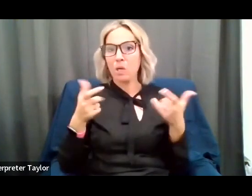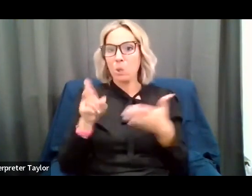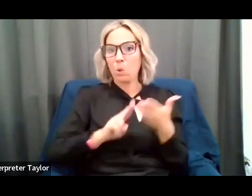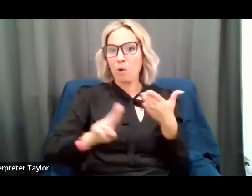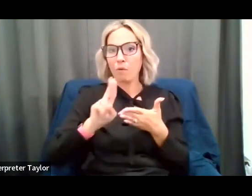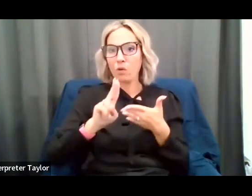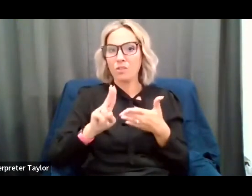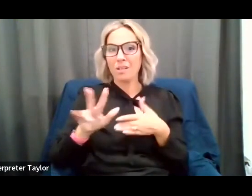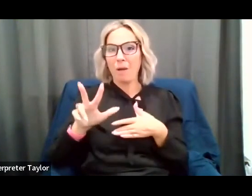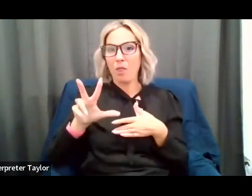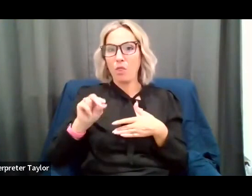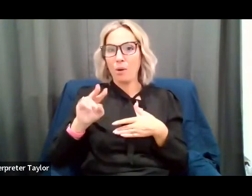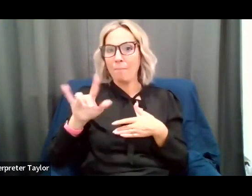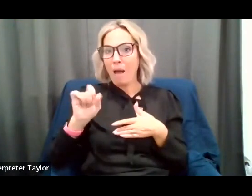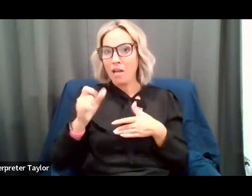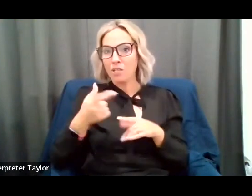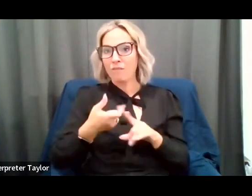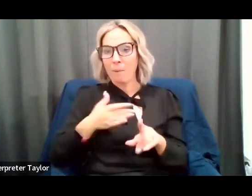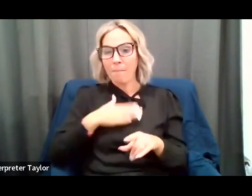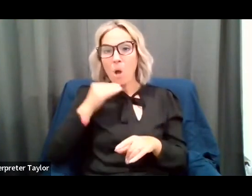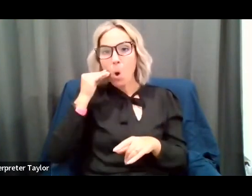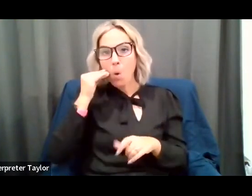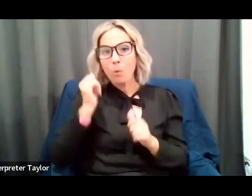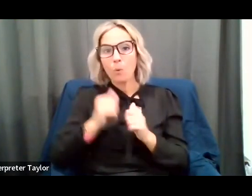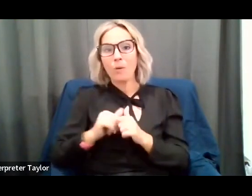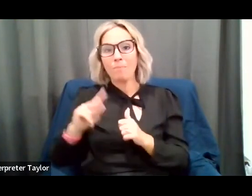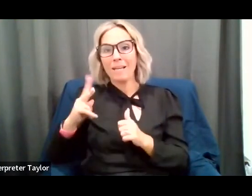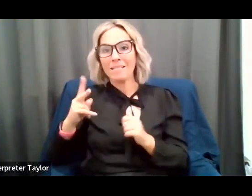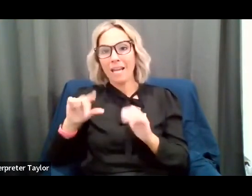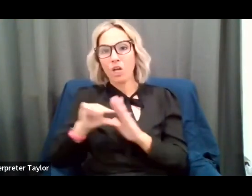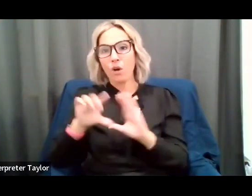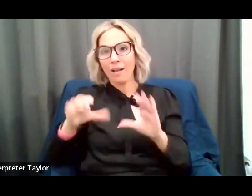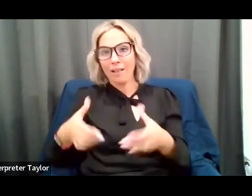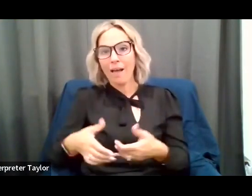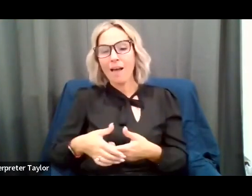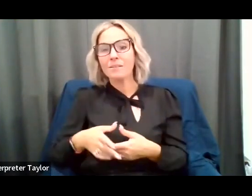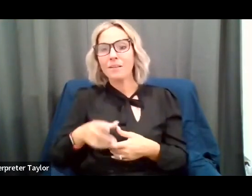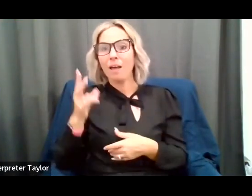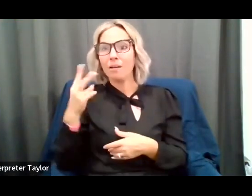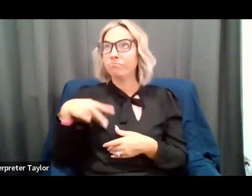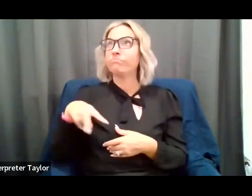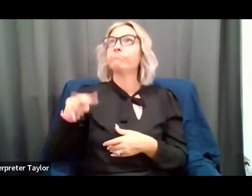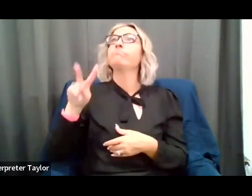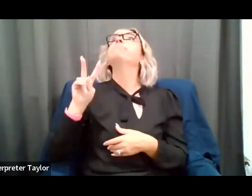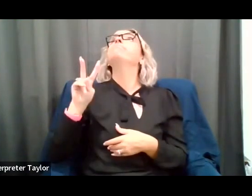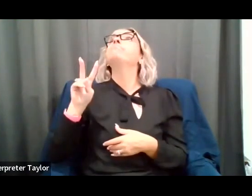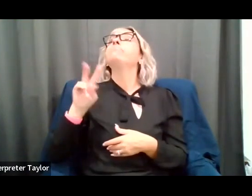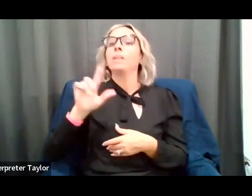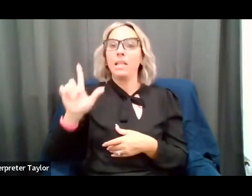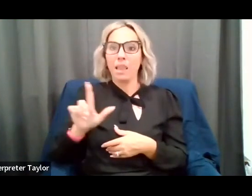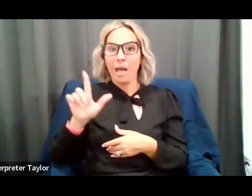about 30 miles from my home with my second grade class. And I looked up at the ceiling of the library and I said: